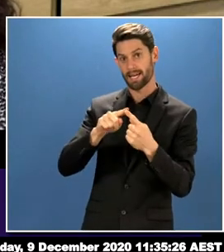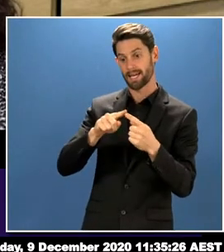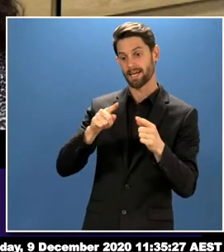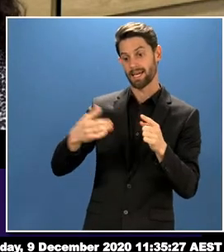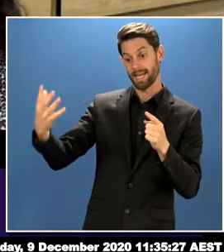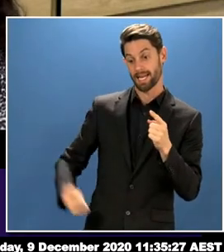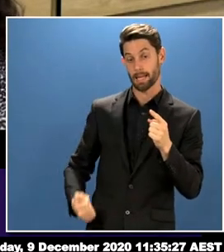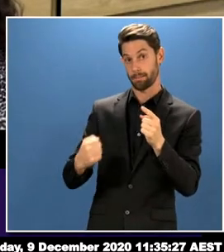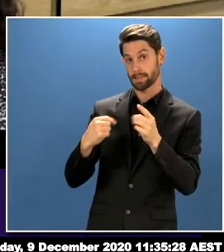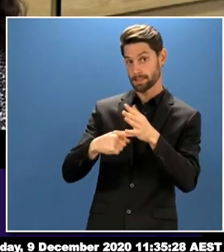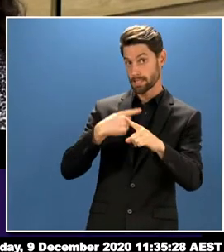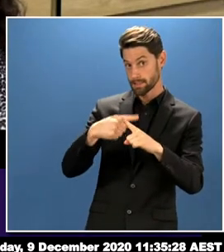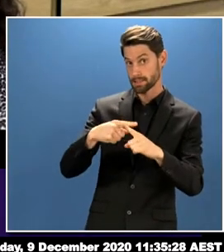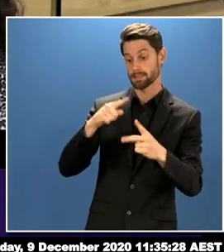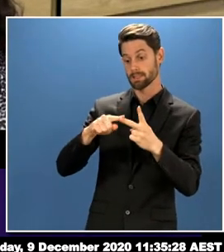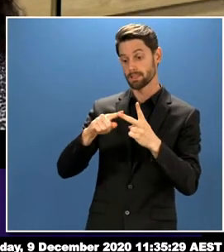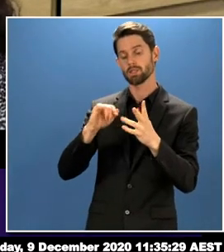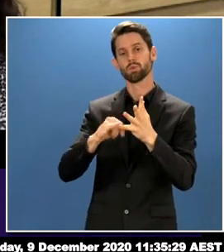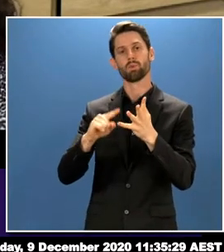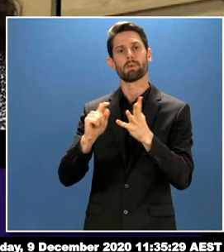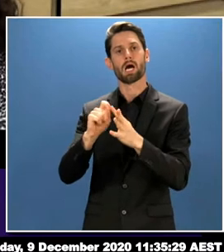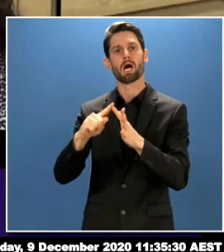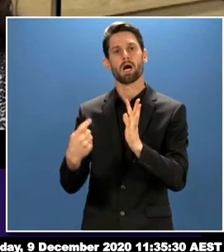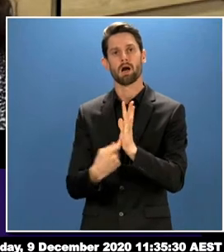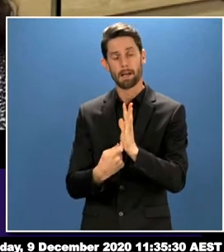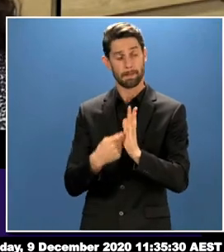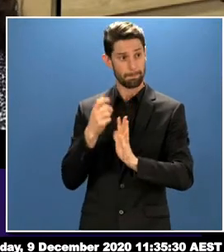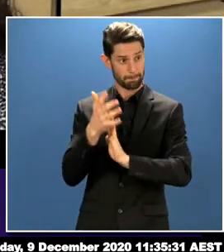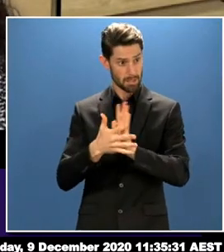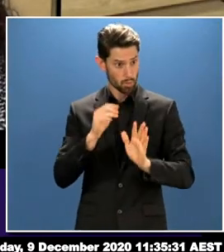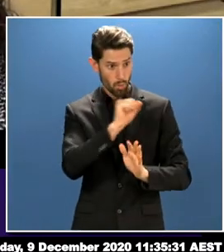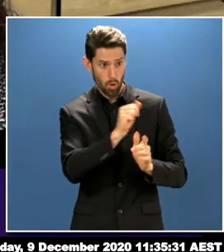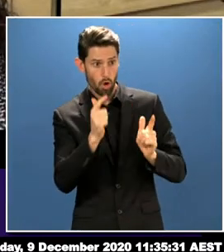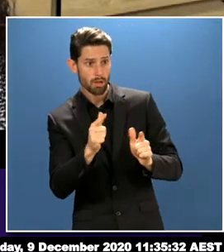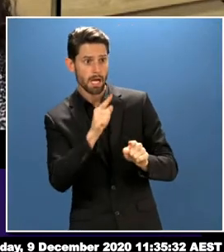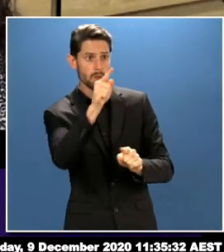the extent of your outward-facing public advice work and explanation of